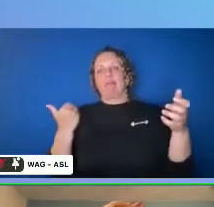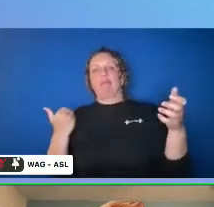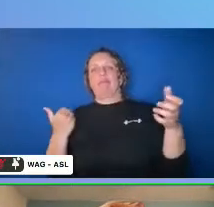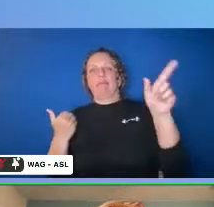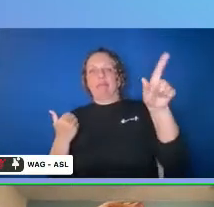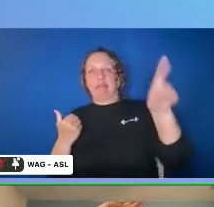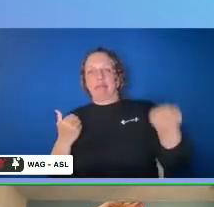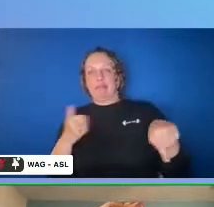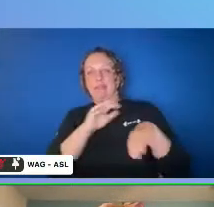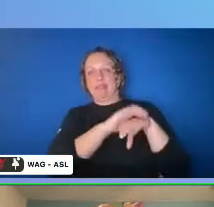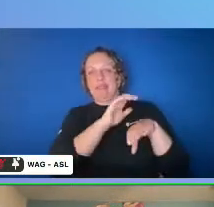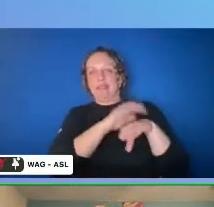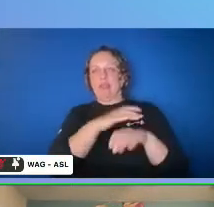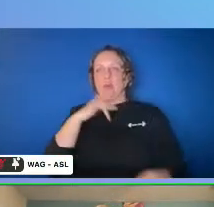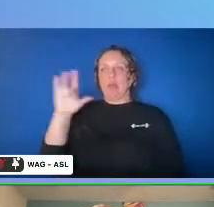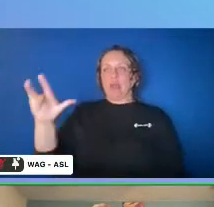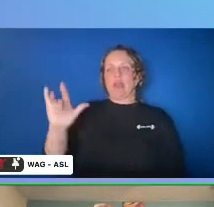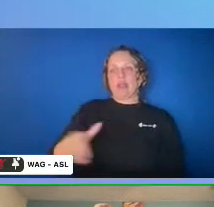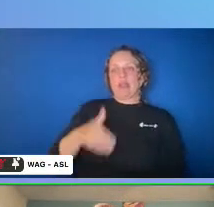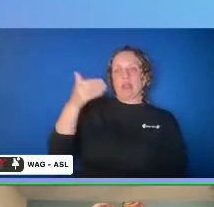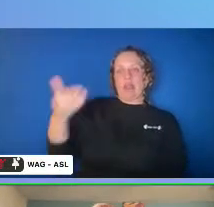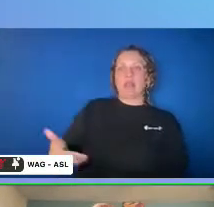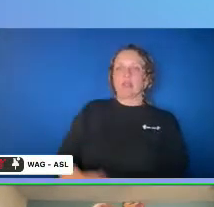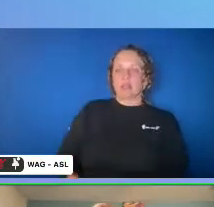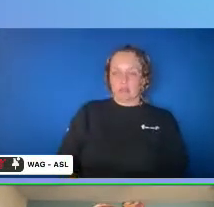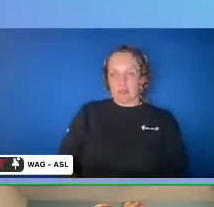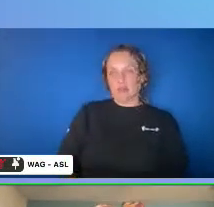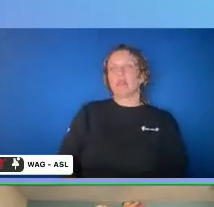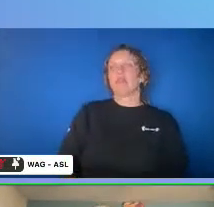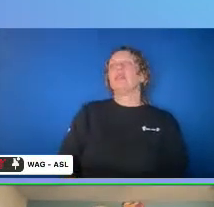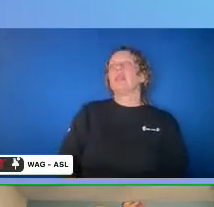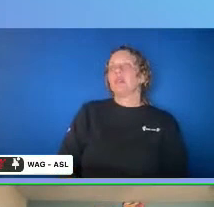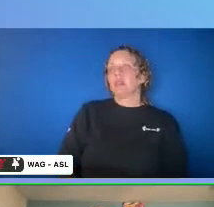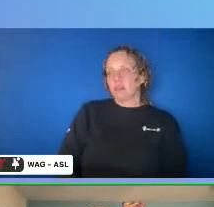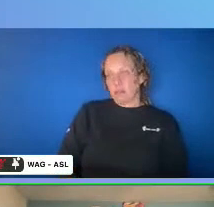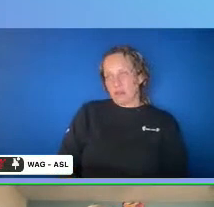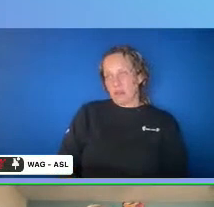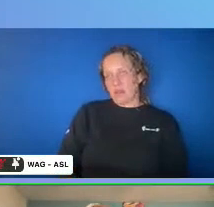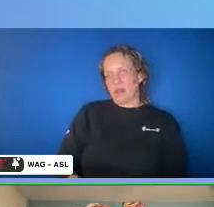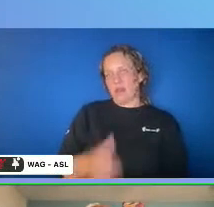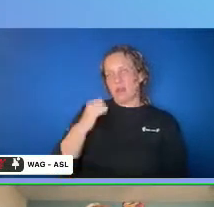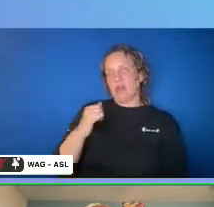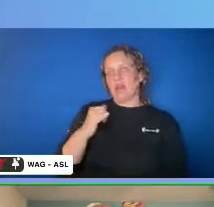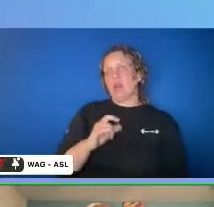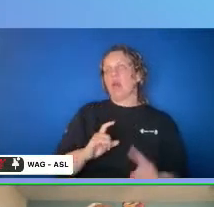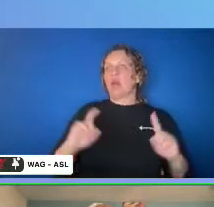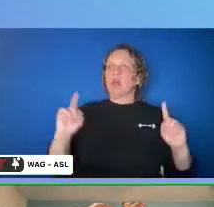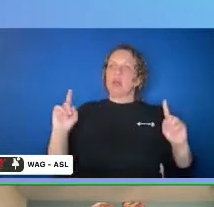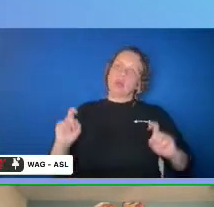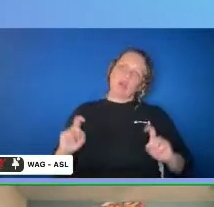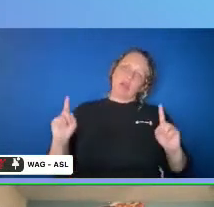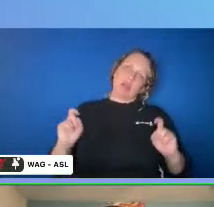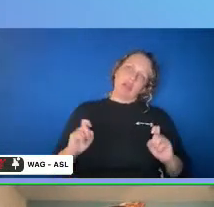So I've selected that element and I hit Next. We are now into testing titles.